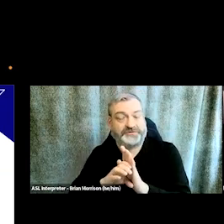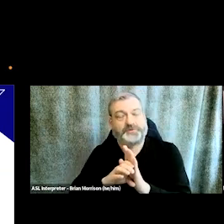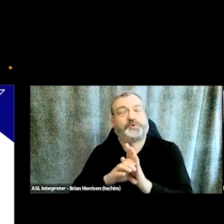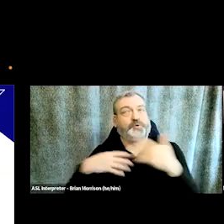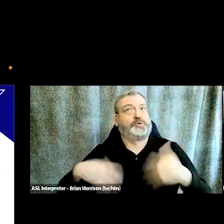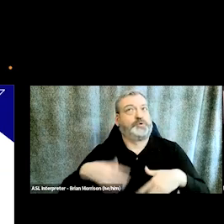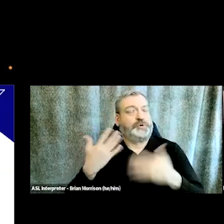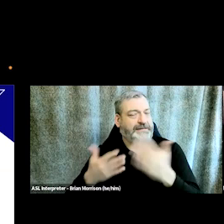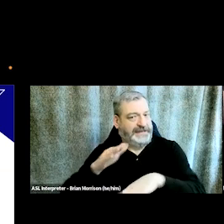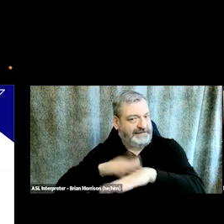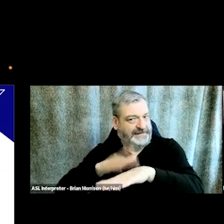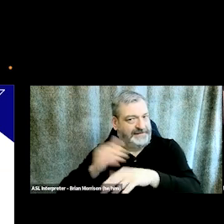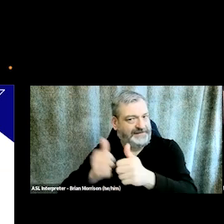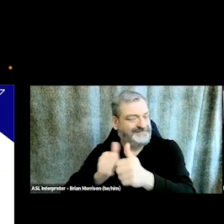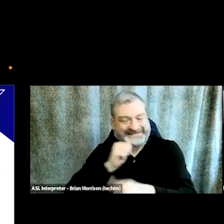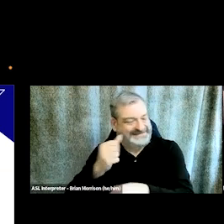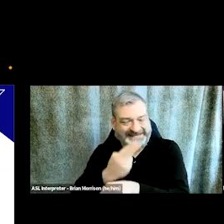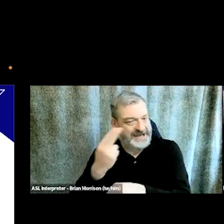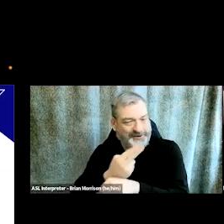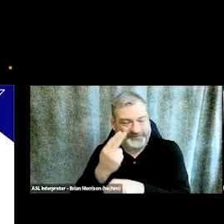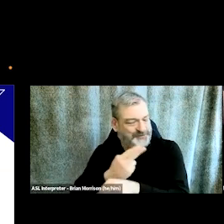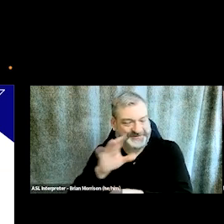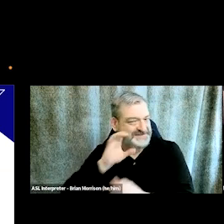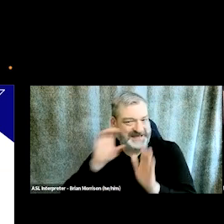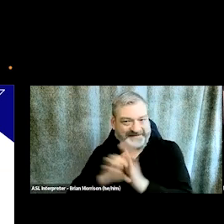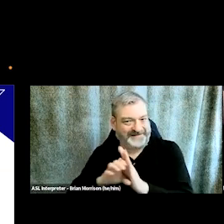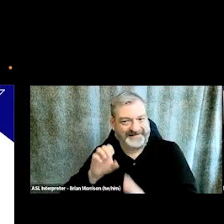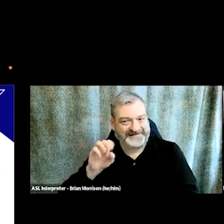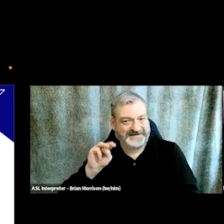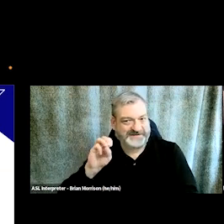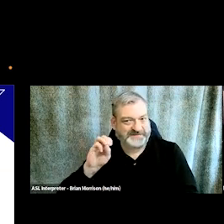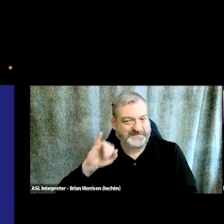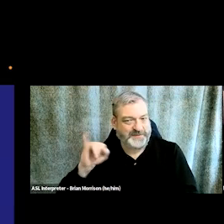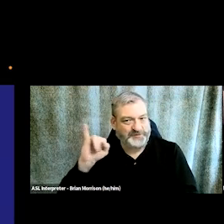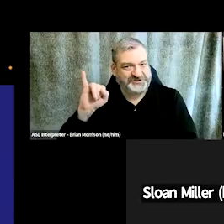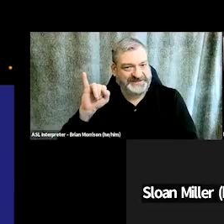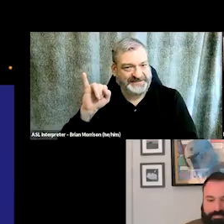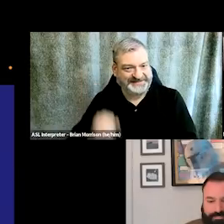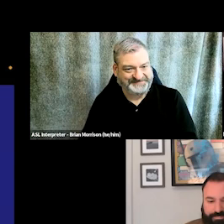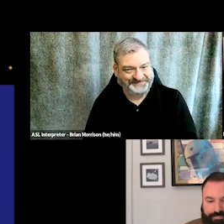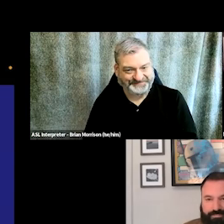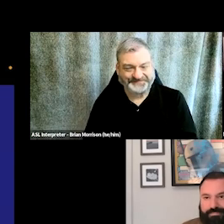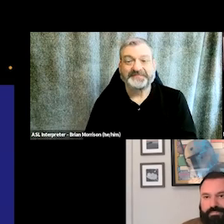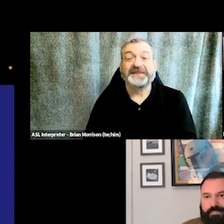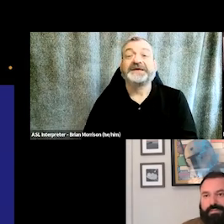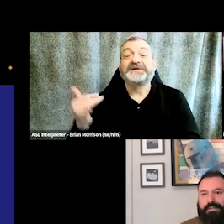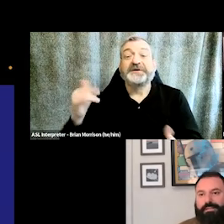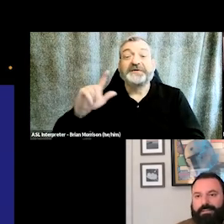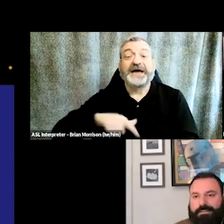It's always good to understand what the text is behind your emojis before you use them. With that, I'd like to turn things over to Jeff Wiesner.